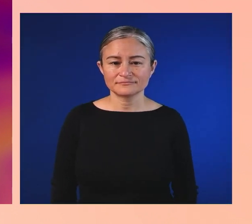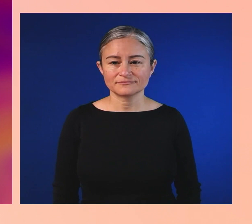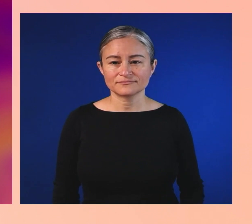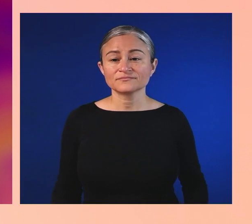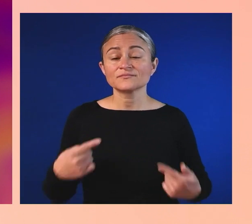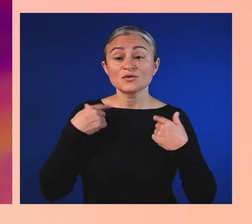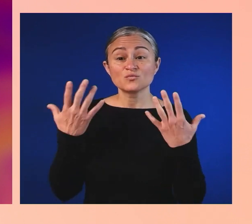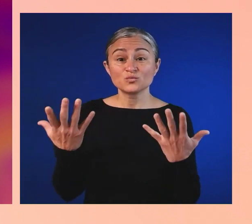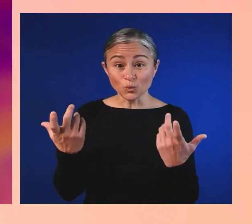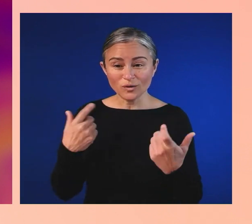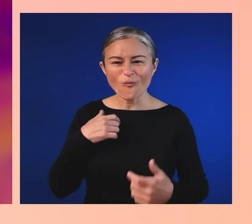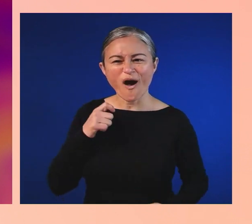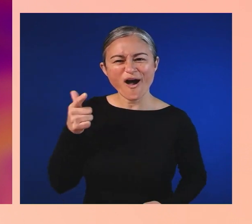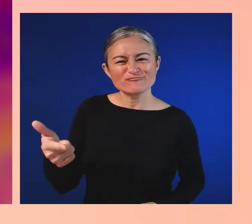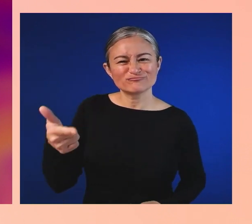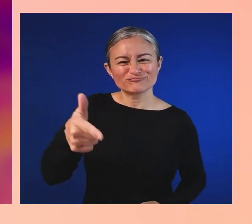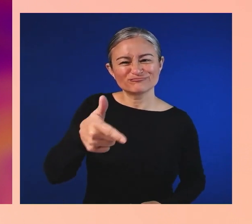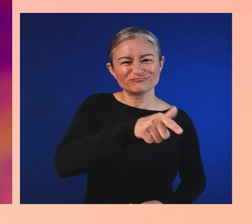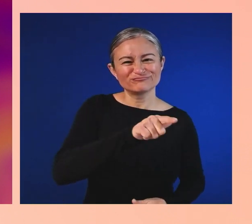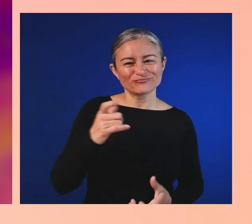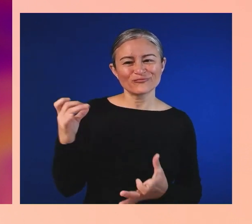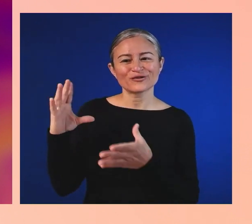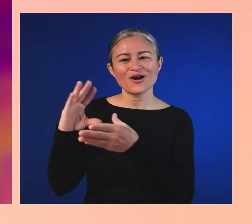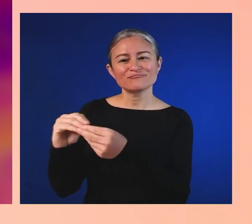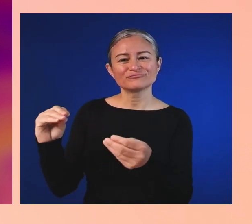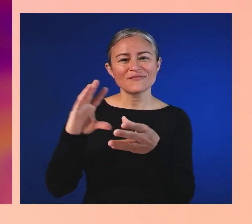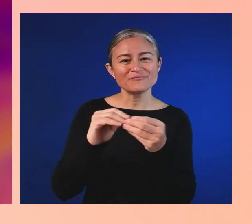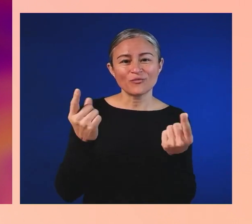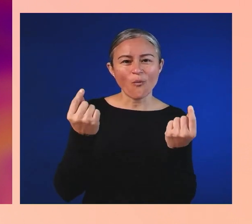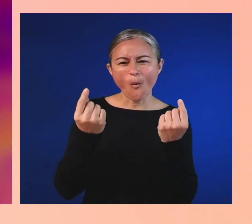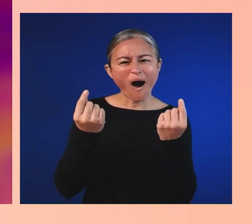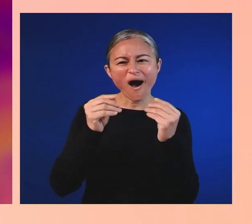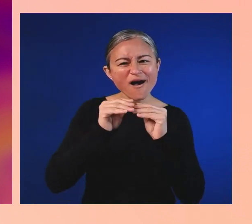viewers to do after listening to this panel.